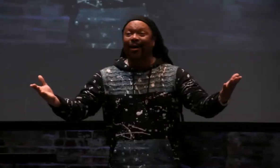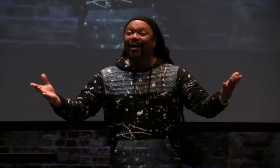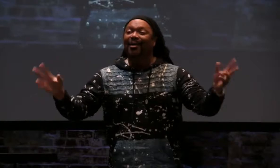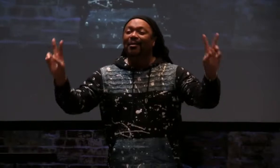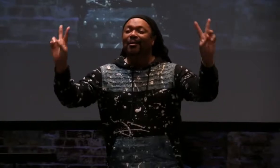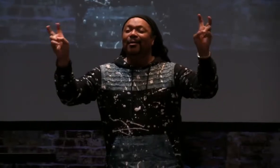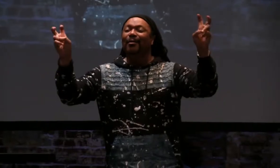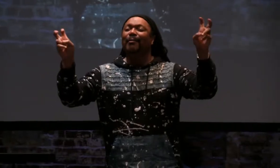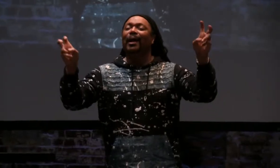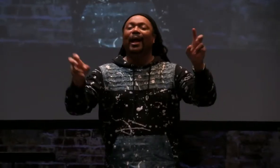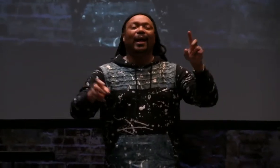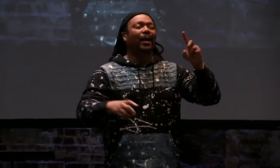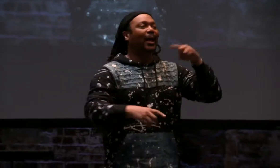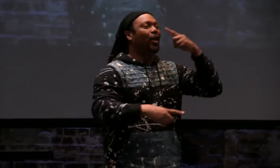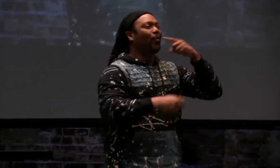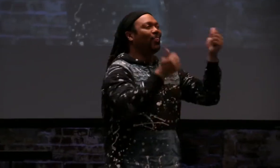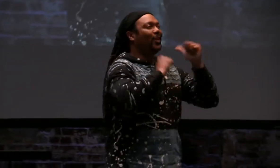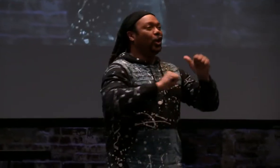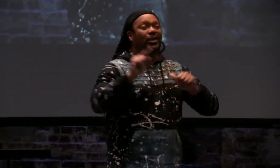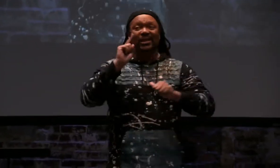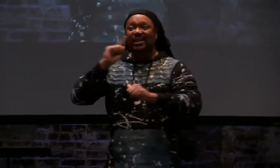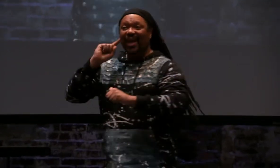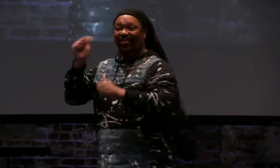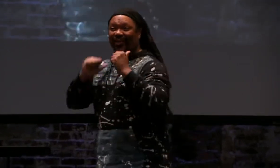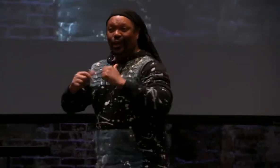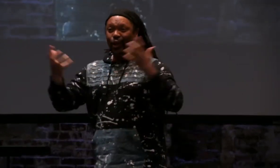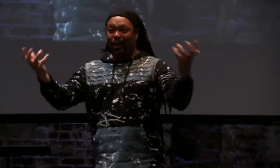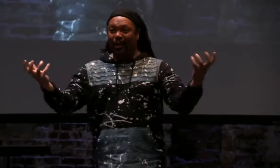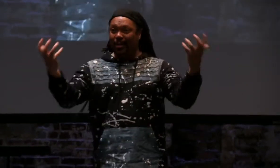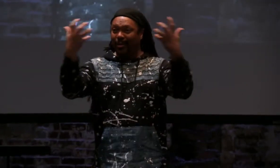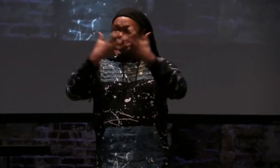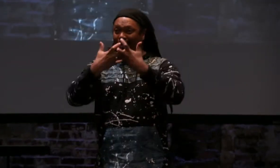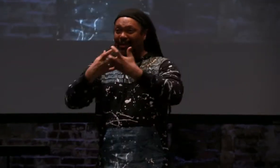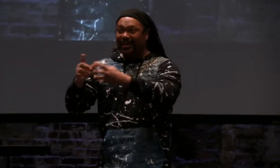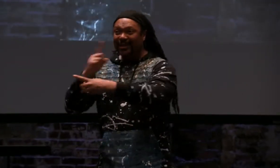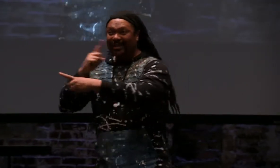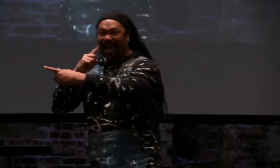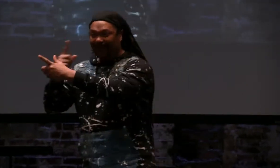Now that is a metaphor for hearing and deaf theater.